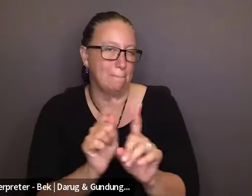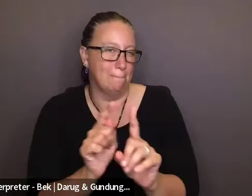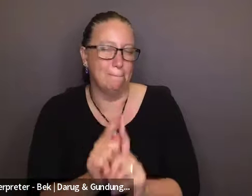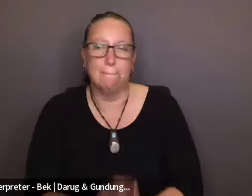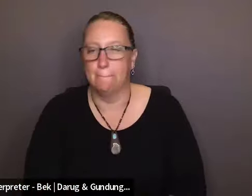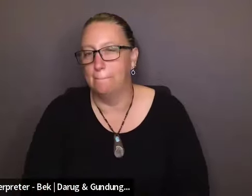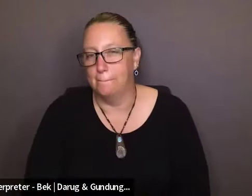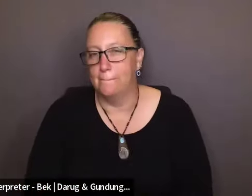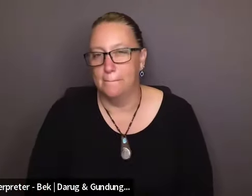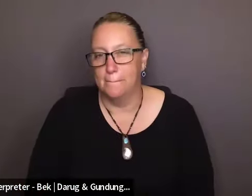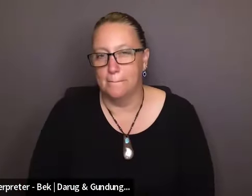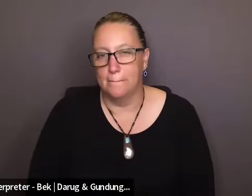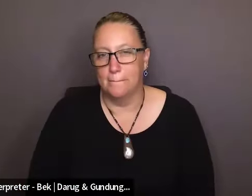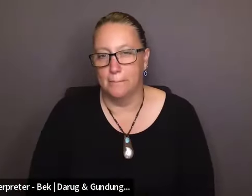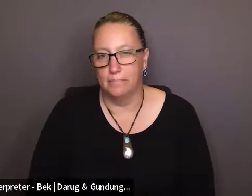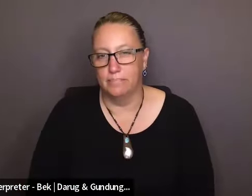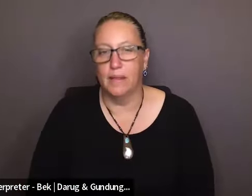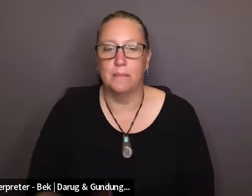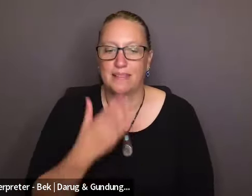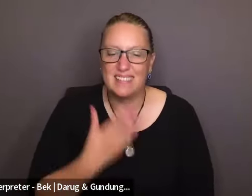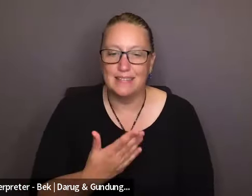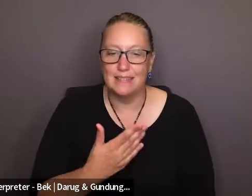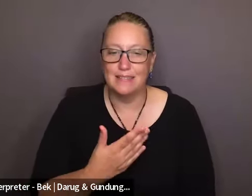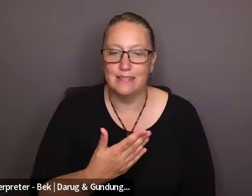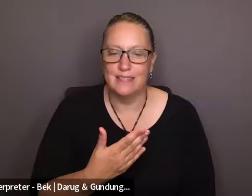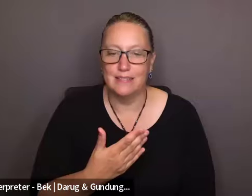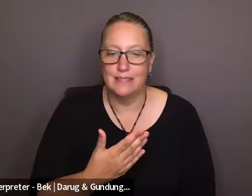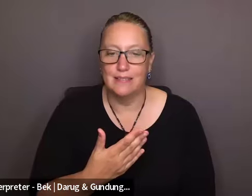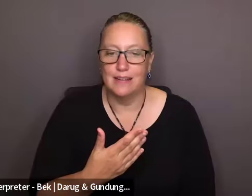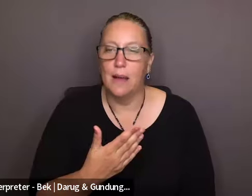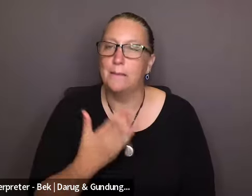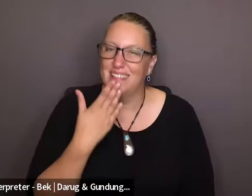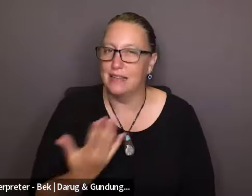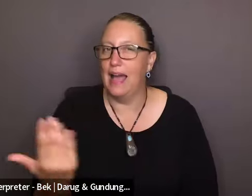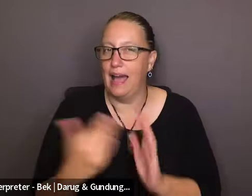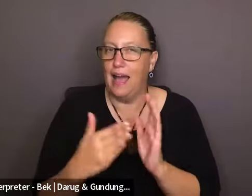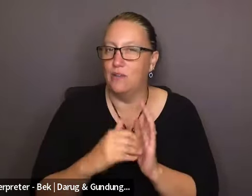frequently asked questions as we're bringing new information